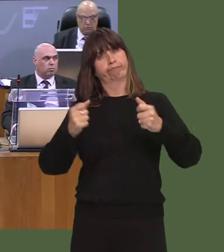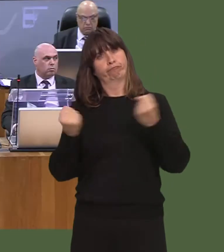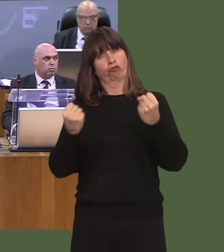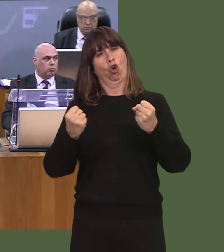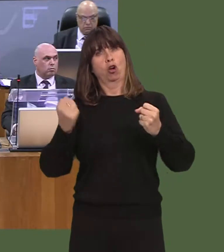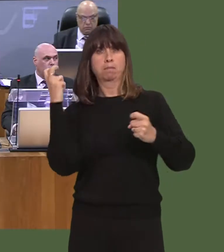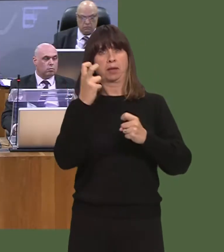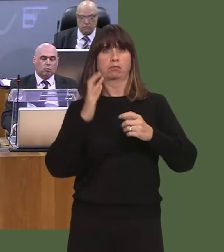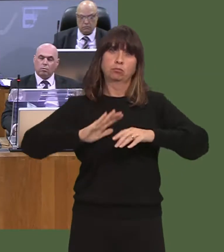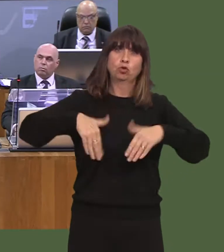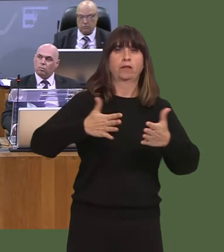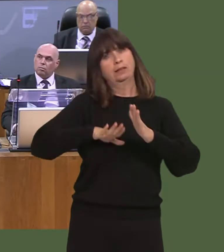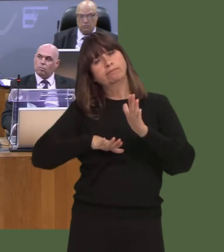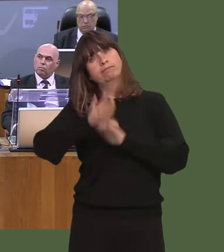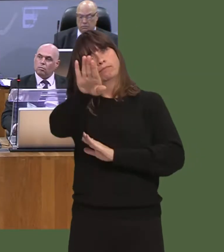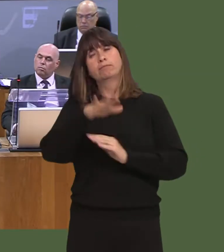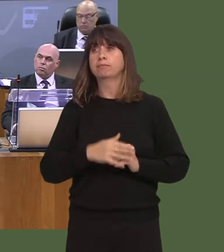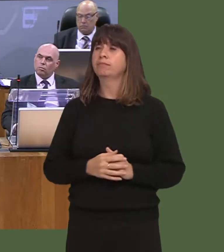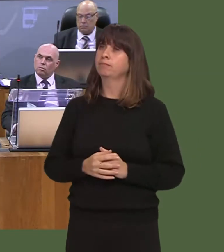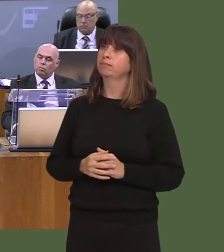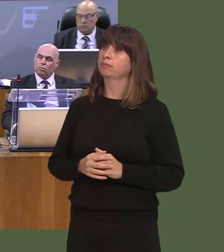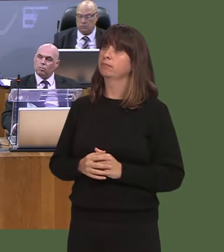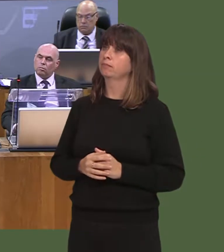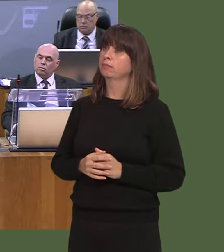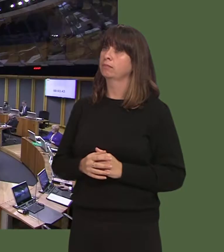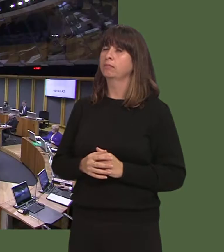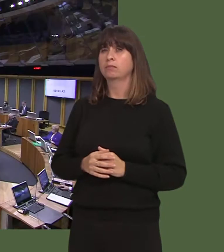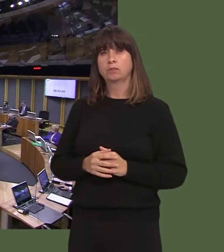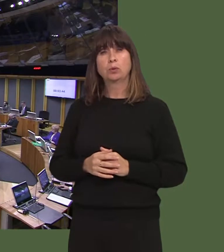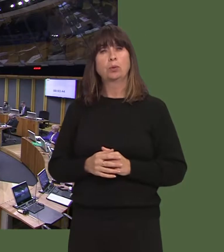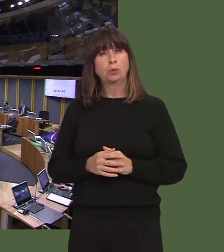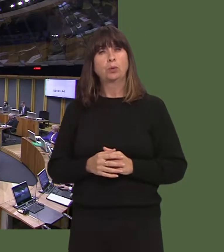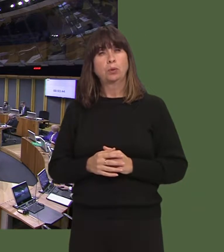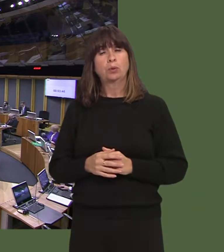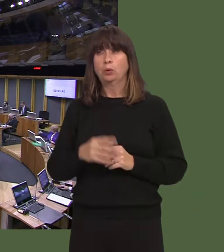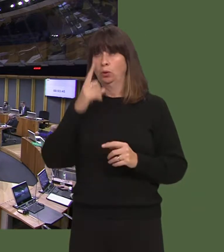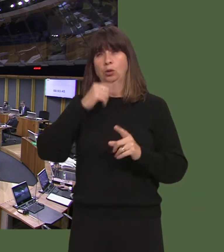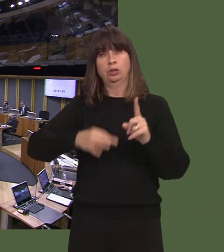Lee Waters AM: The advances in technology have got huge potential to improve the passenger